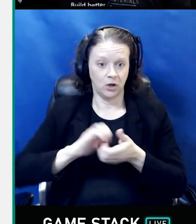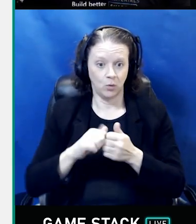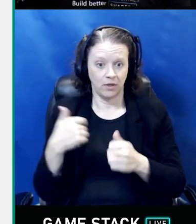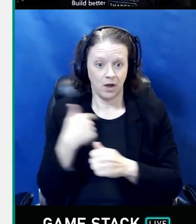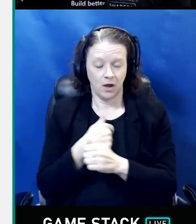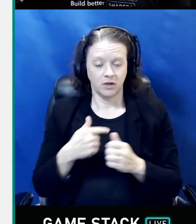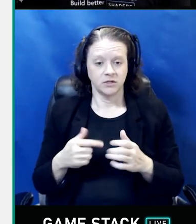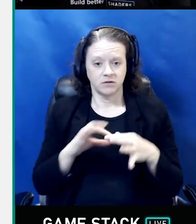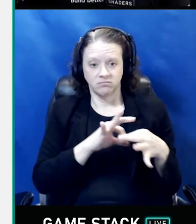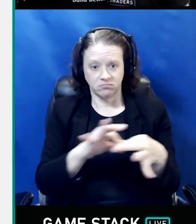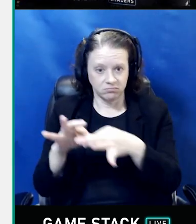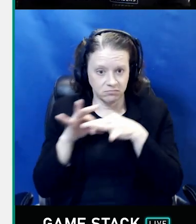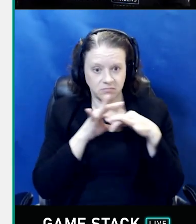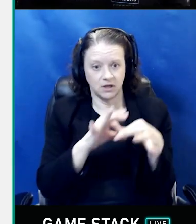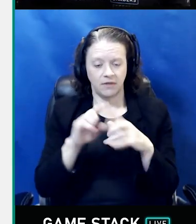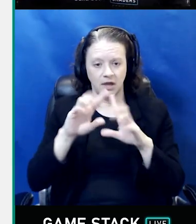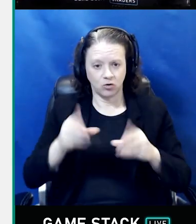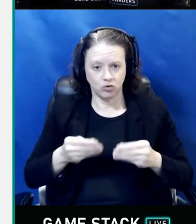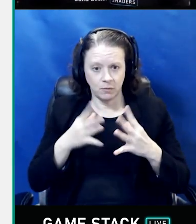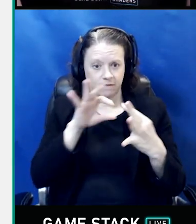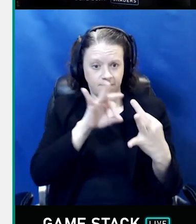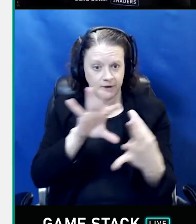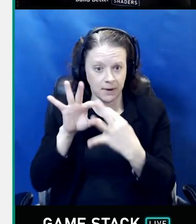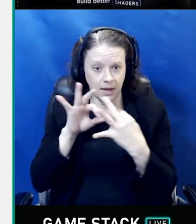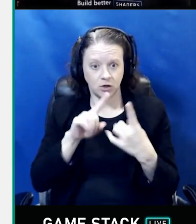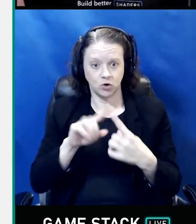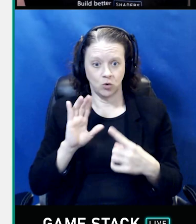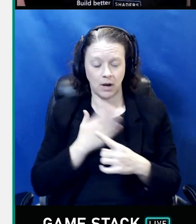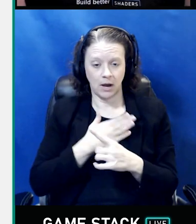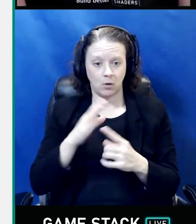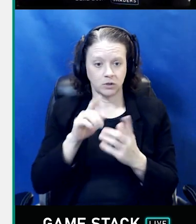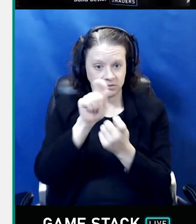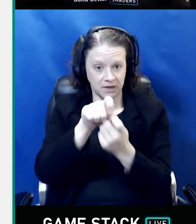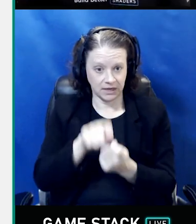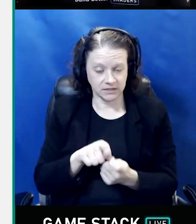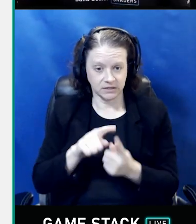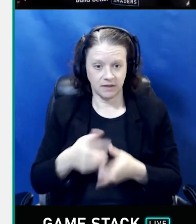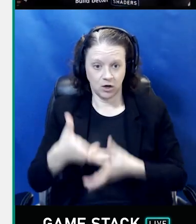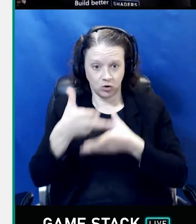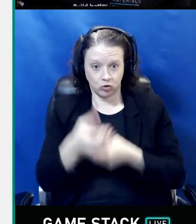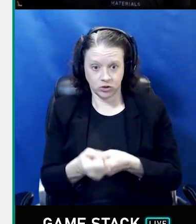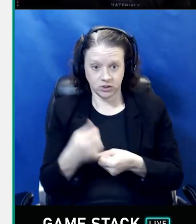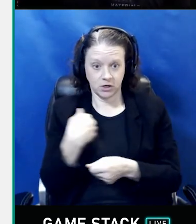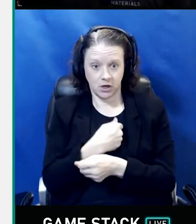They contributed feedback to our specs, they entrusted us with important information that enabled us to do this,